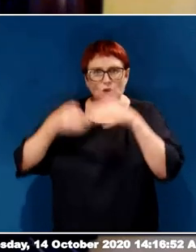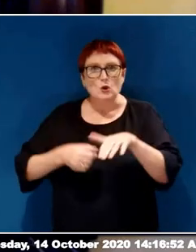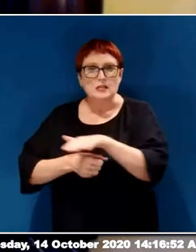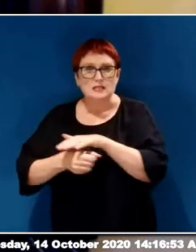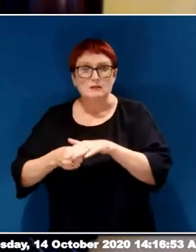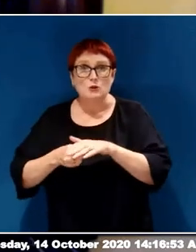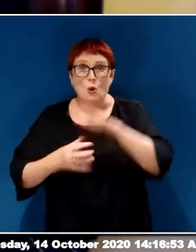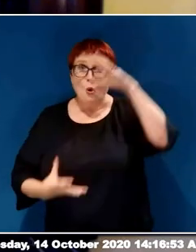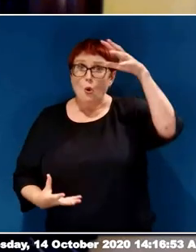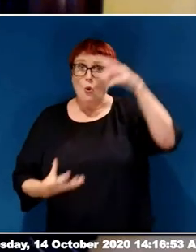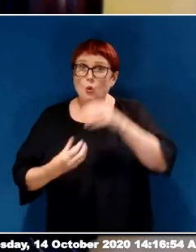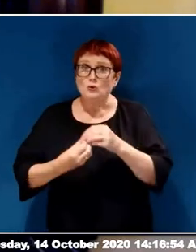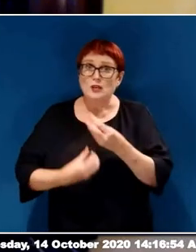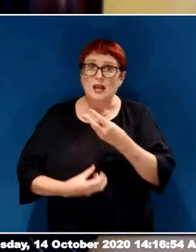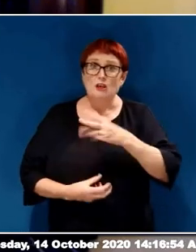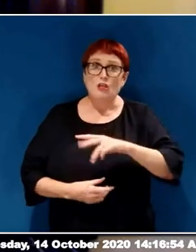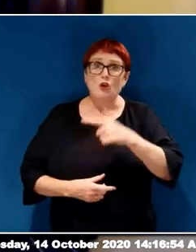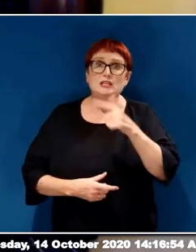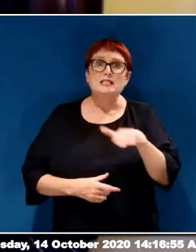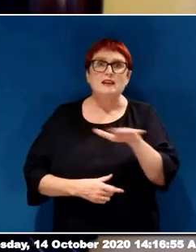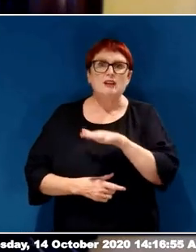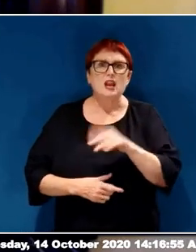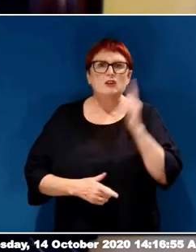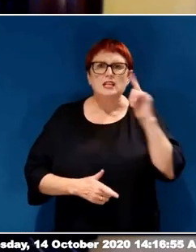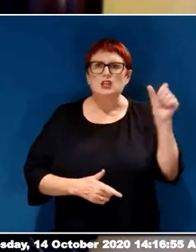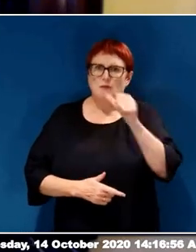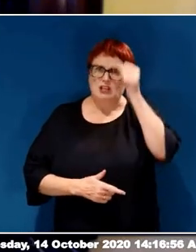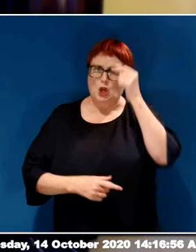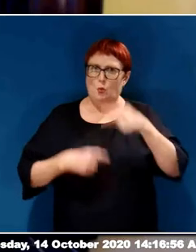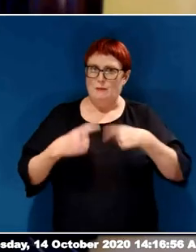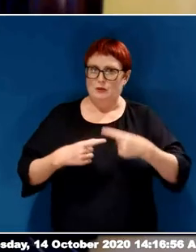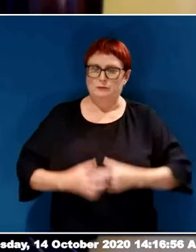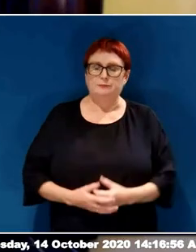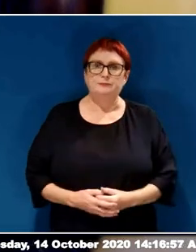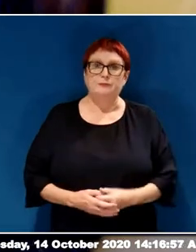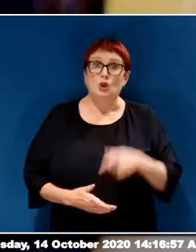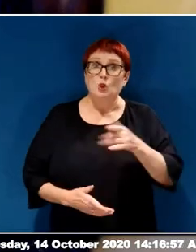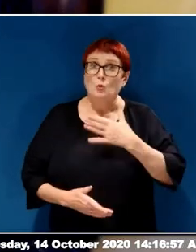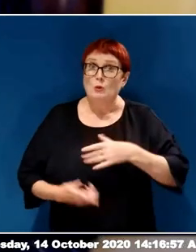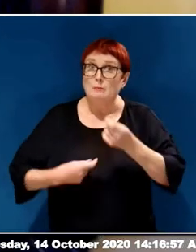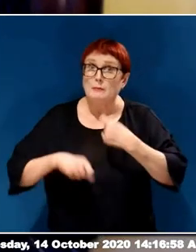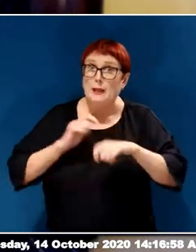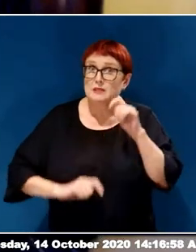To become a teacher, a student must undertake a course that has been